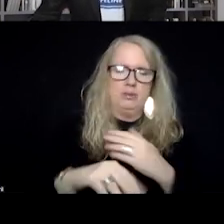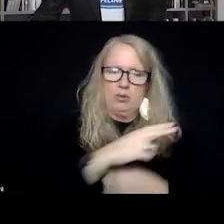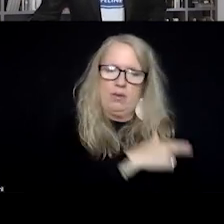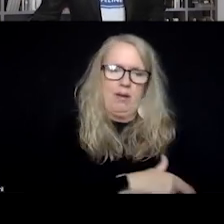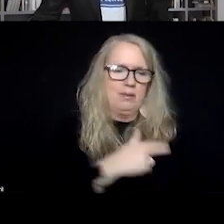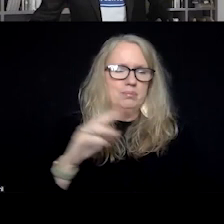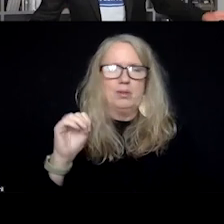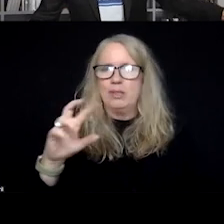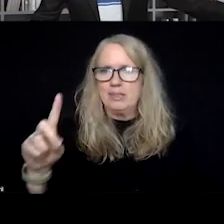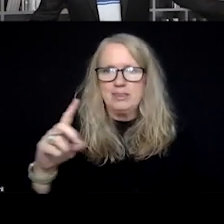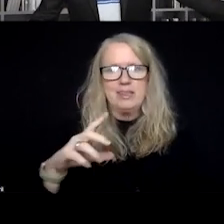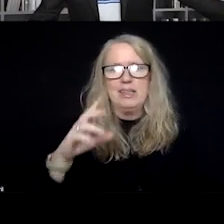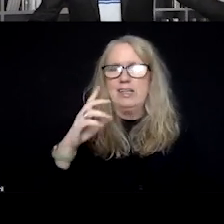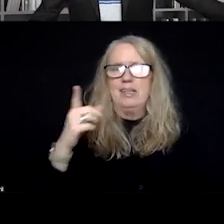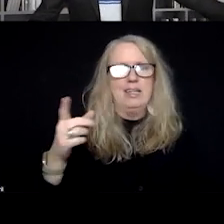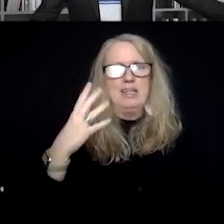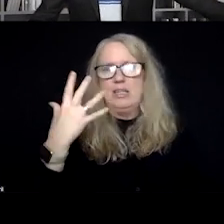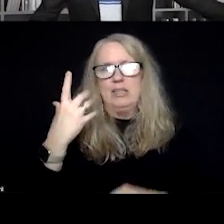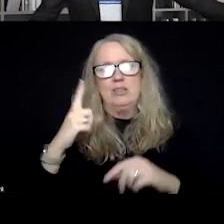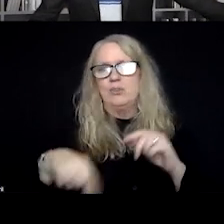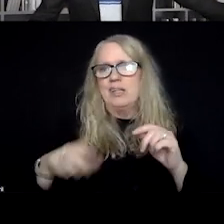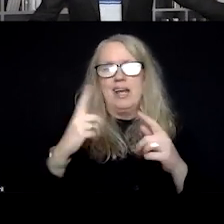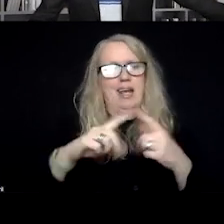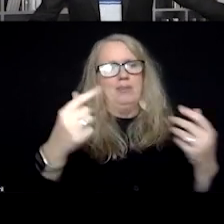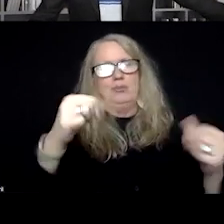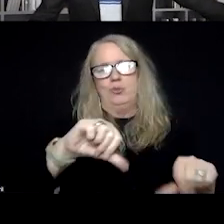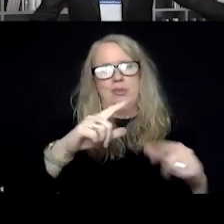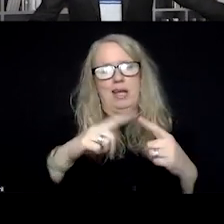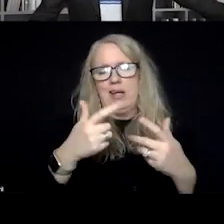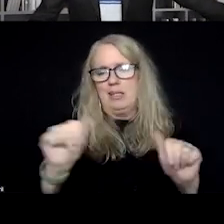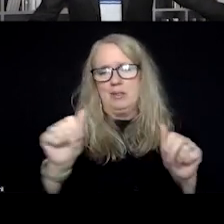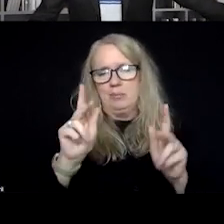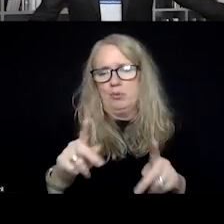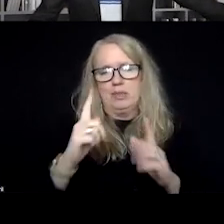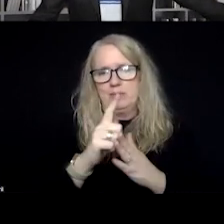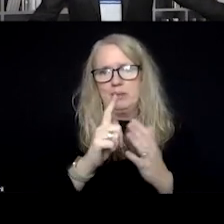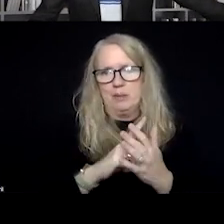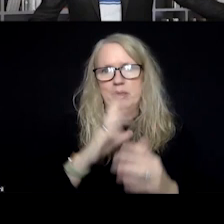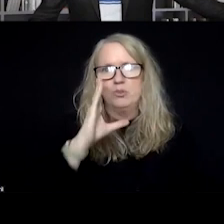WHERE THEY SAY YOU CANNOT TURN ANYONE AWAY P.